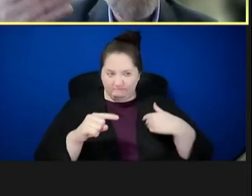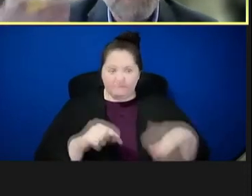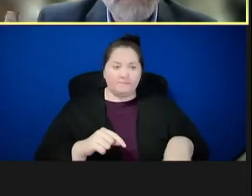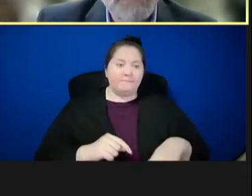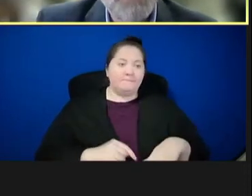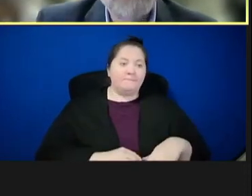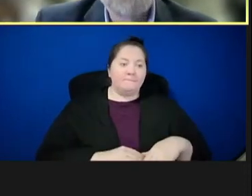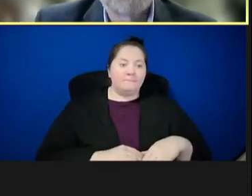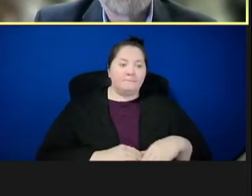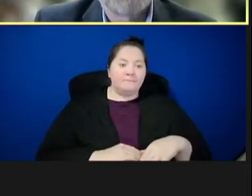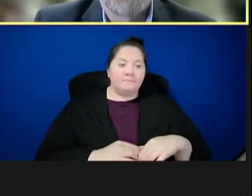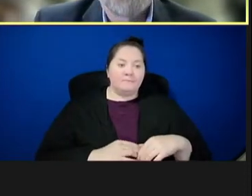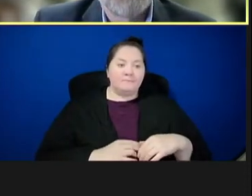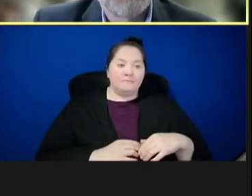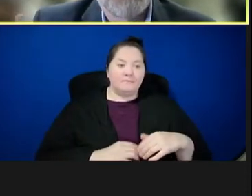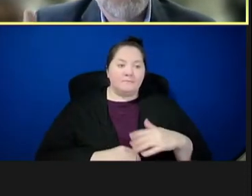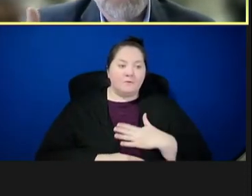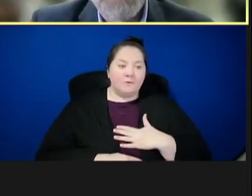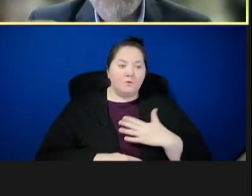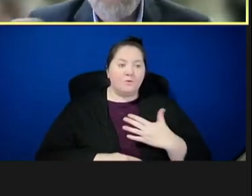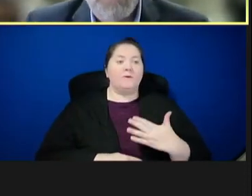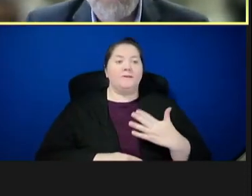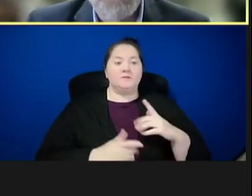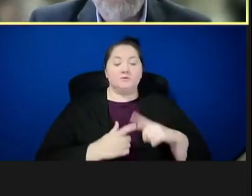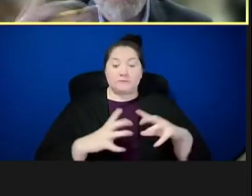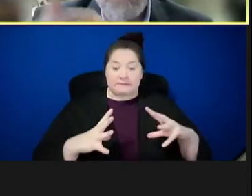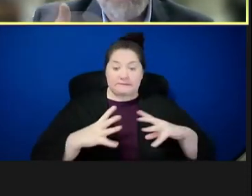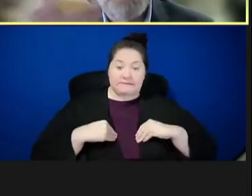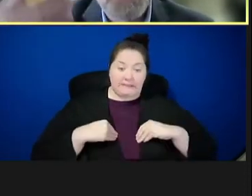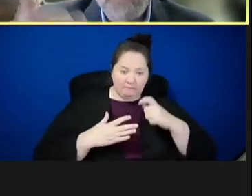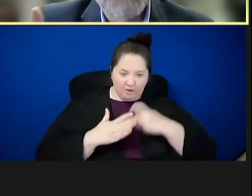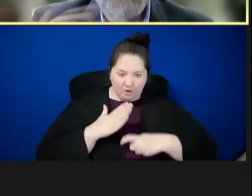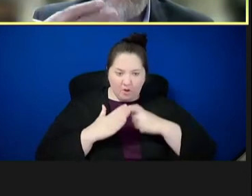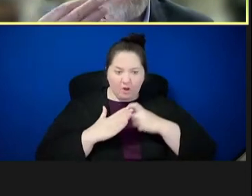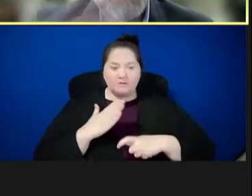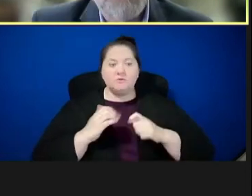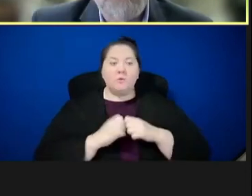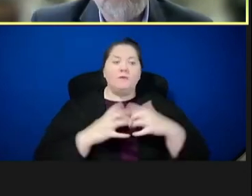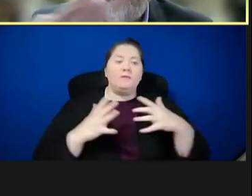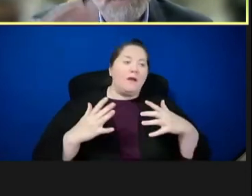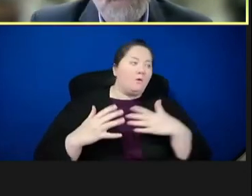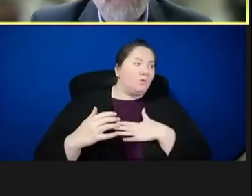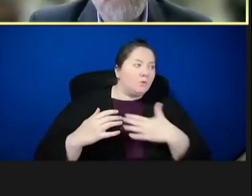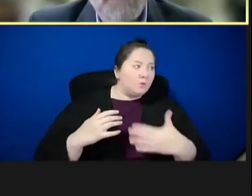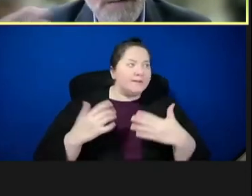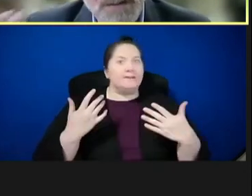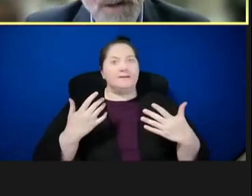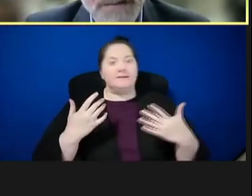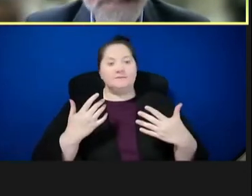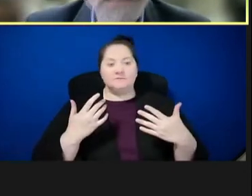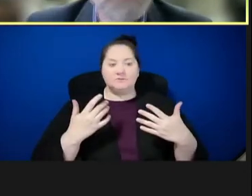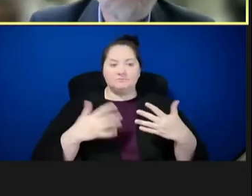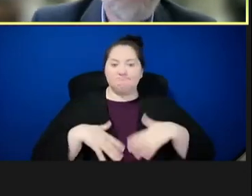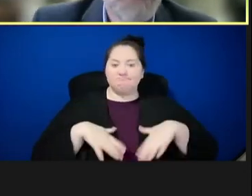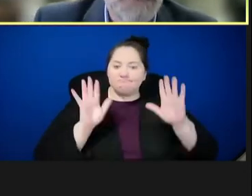willing to accept the cost without willing to accept any compromises in time or in quality.